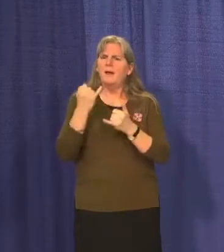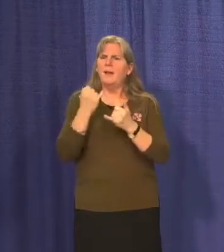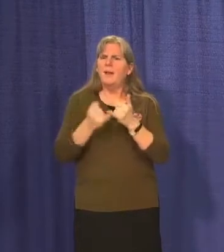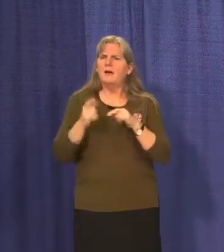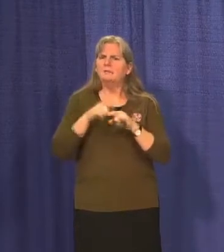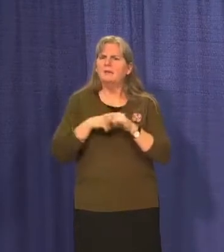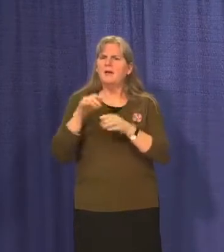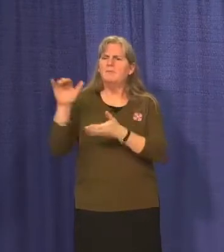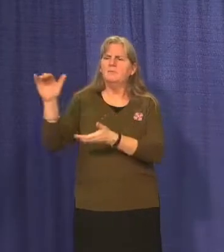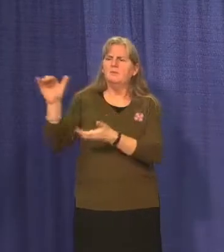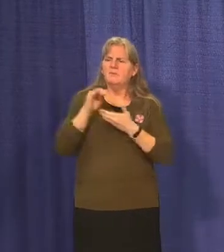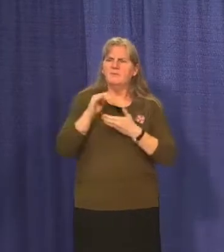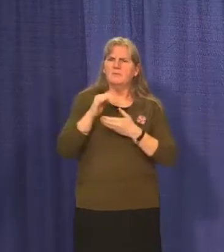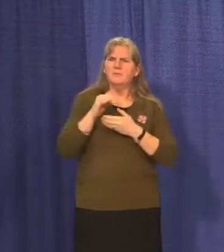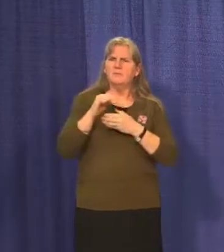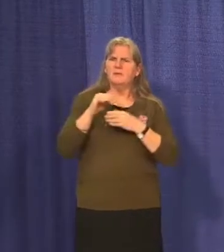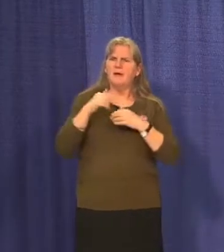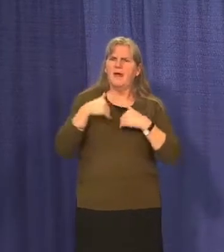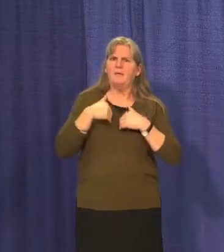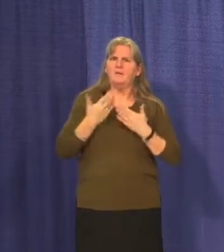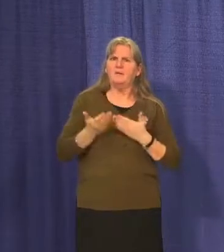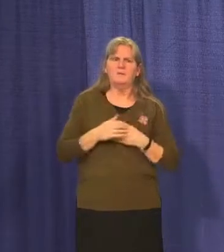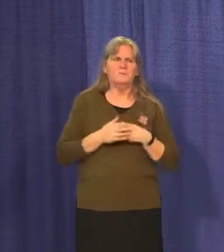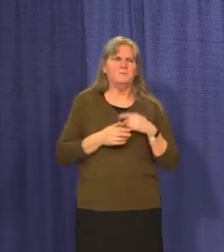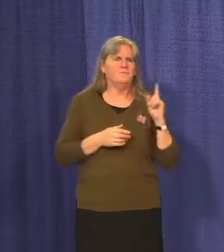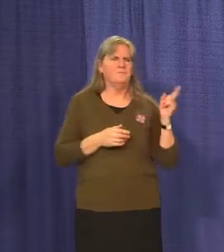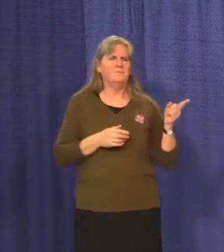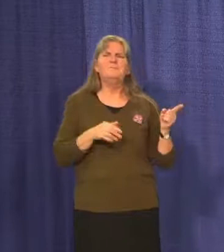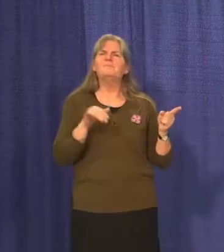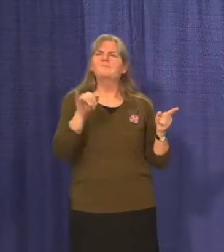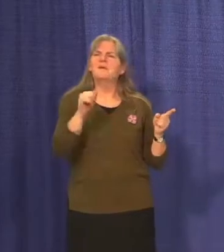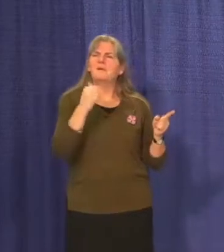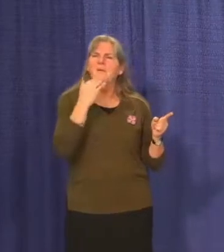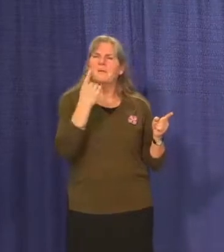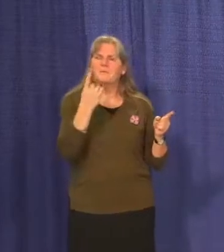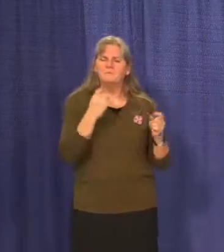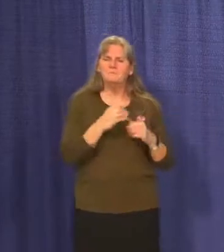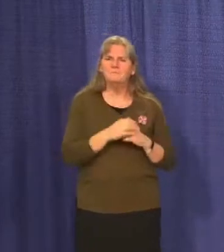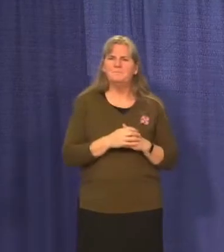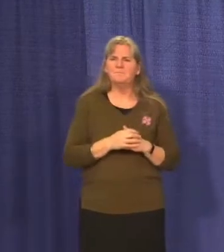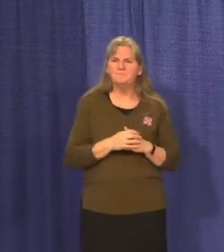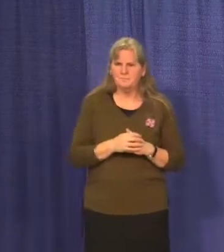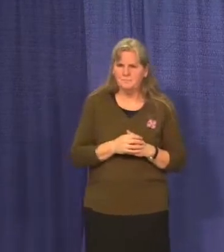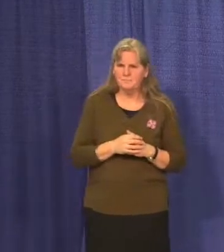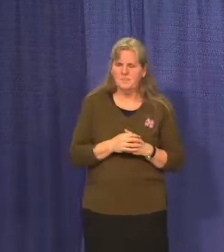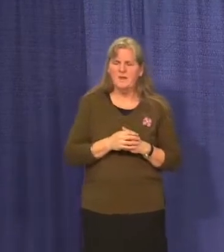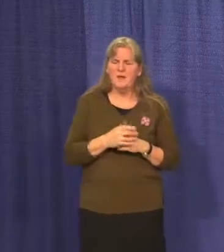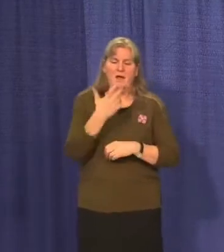vaccine judgement was. Yeah, thanks for that question.